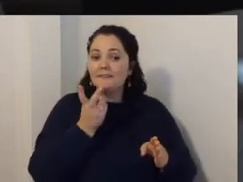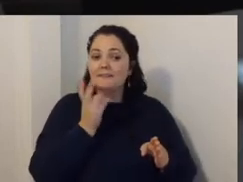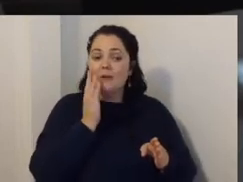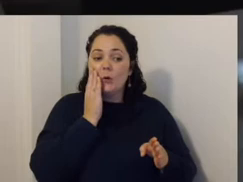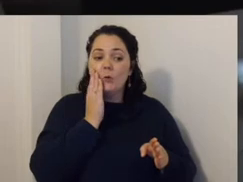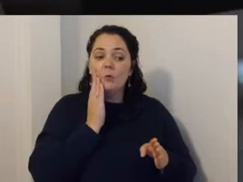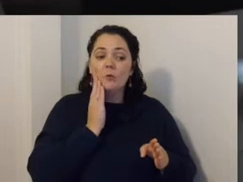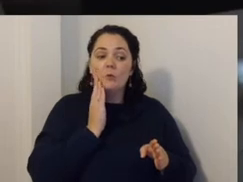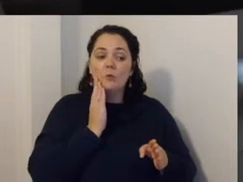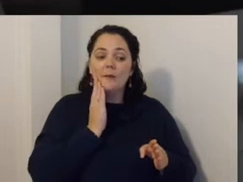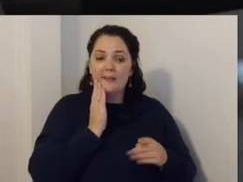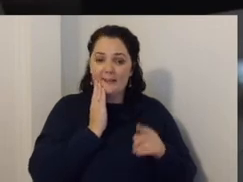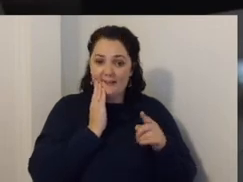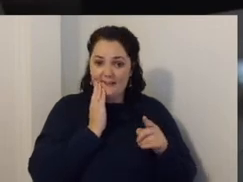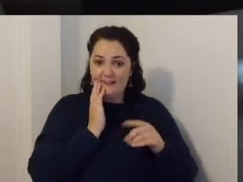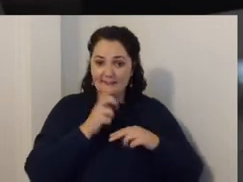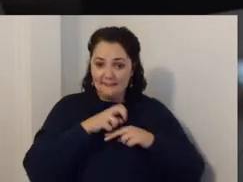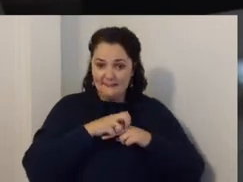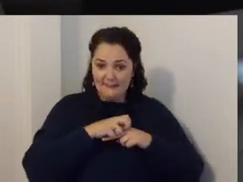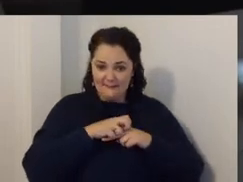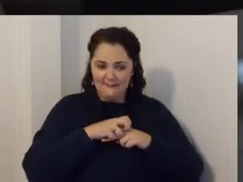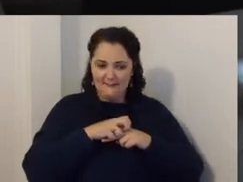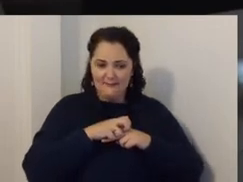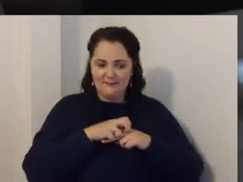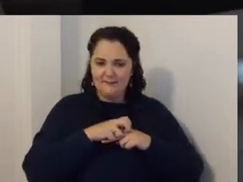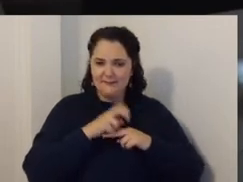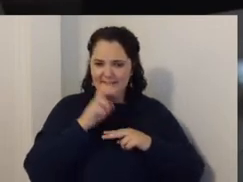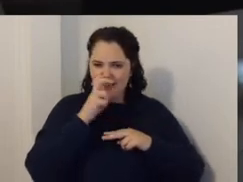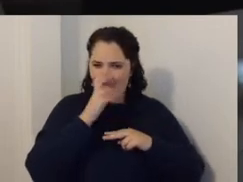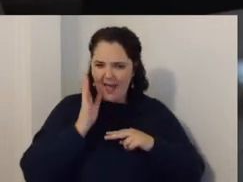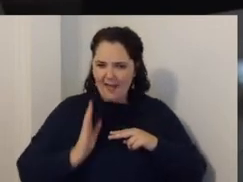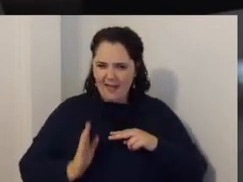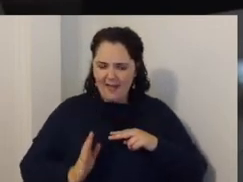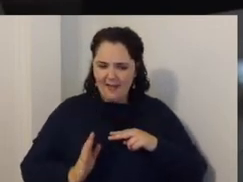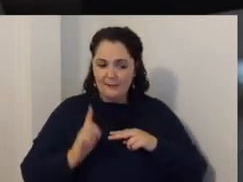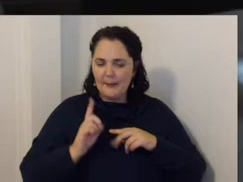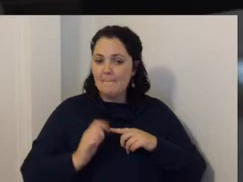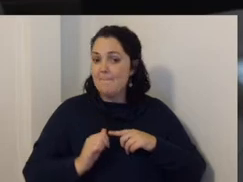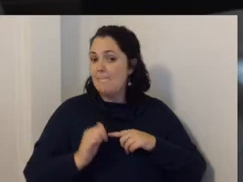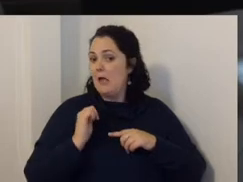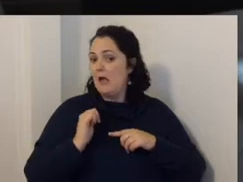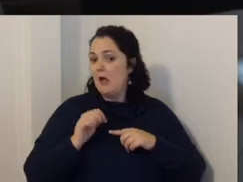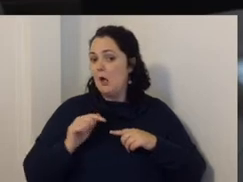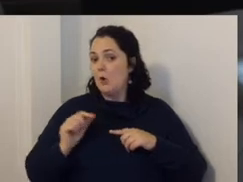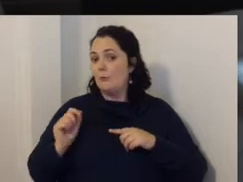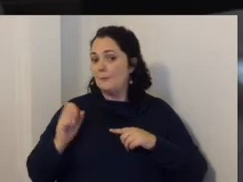the stage behind her, if you bring out that little bit of highlight on the stage behind her hips then